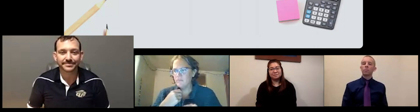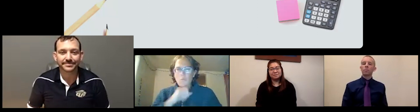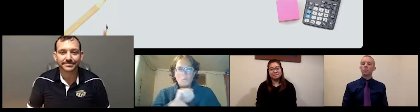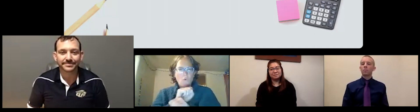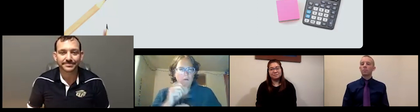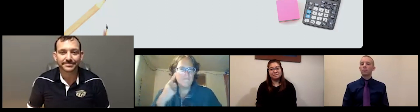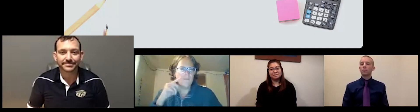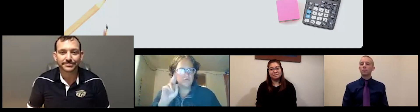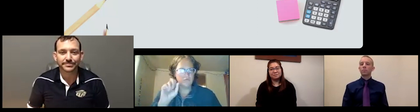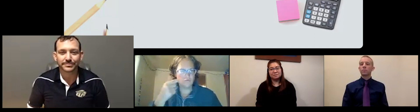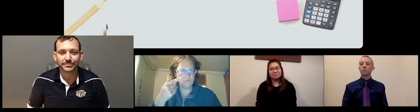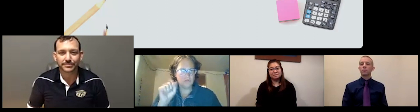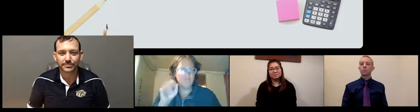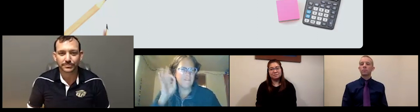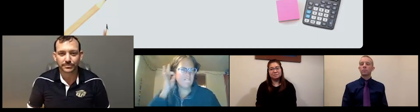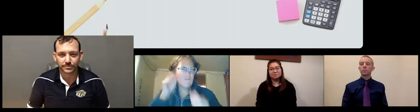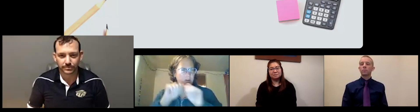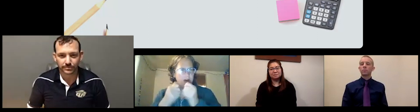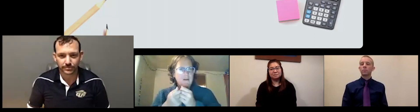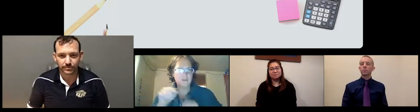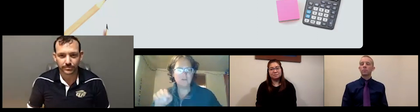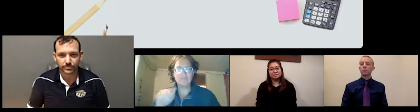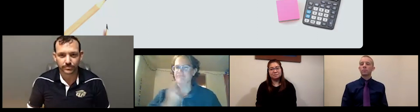Ok. I work for USGS, a federal agency.